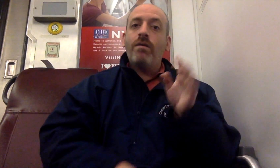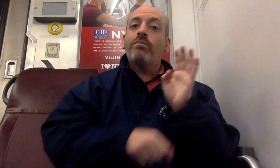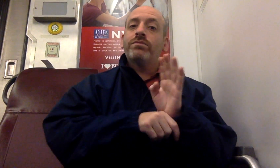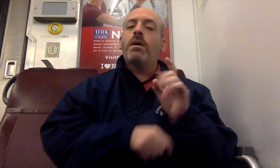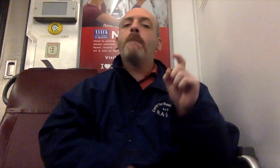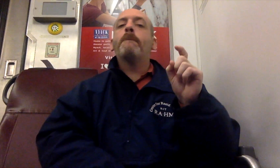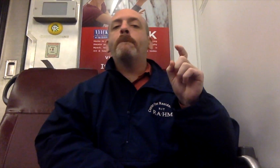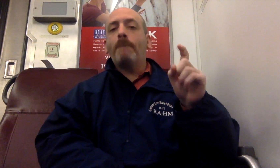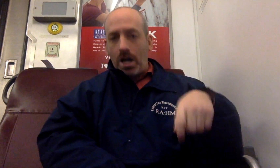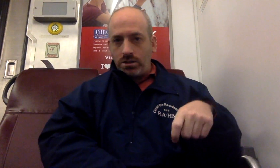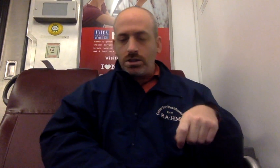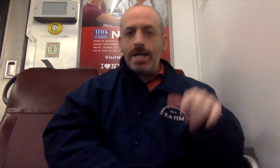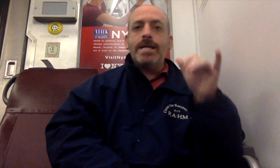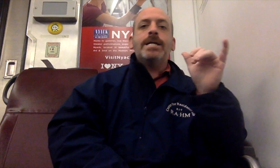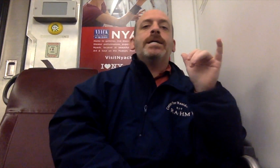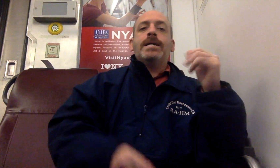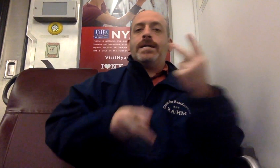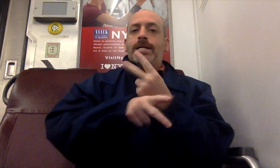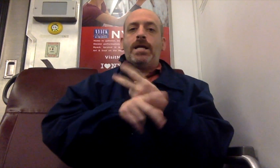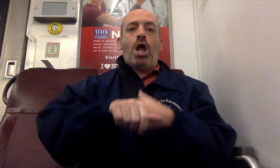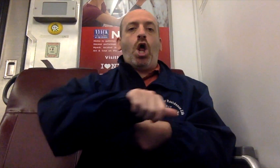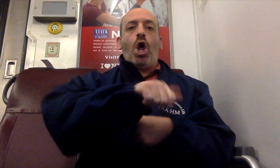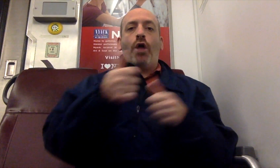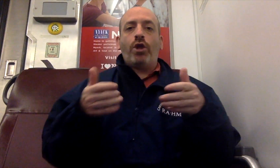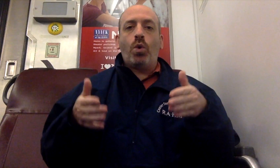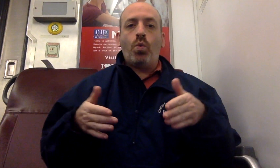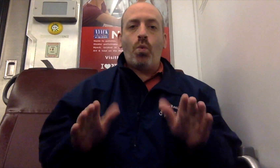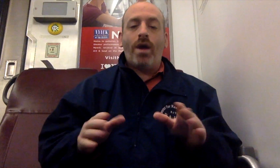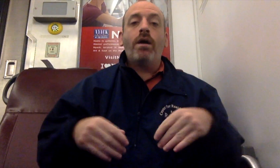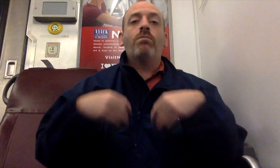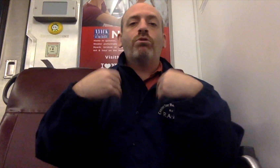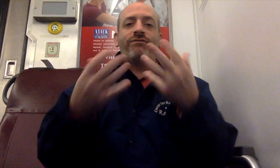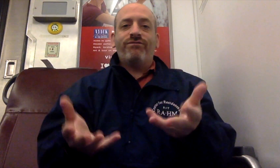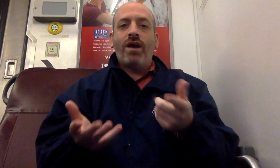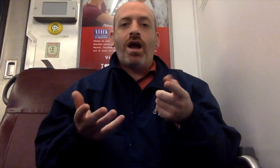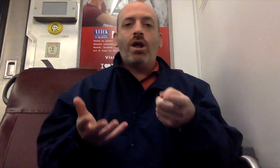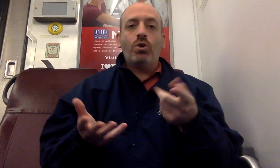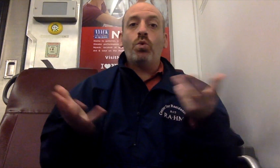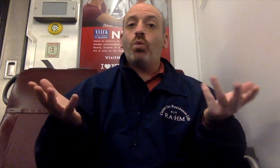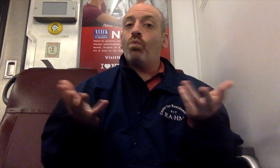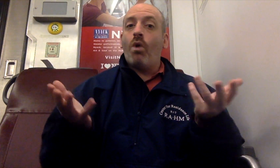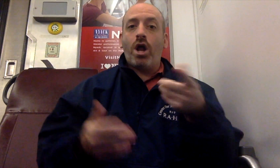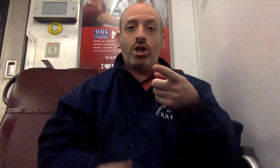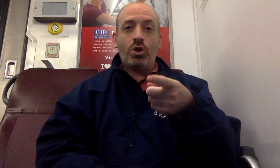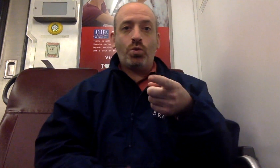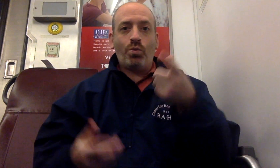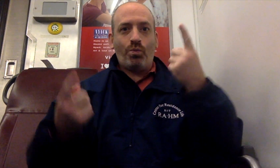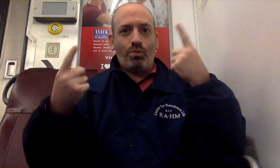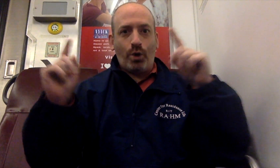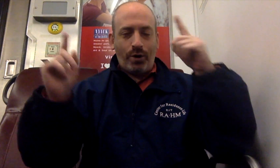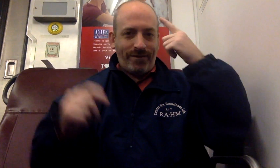The business providers are required to provide you alternate accommodation. They need to provide you accommodation that clearly